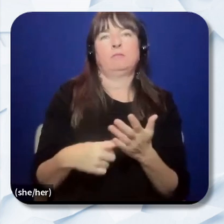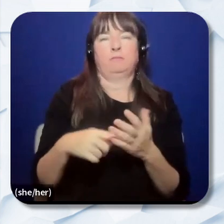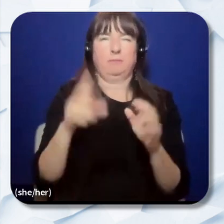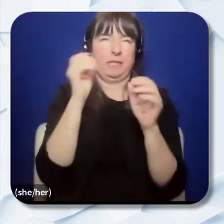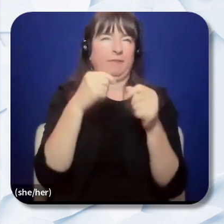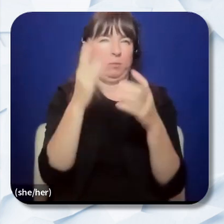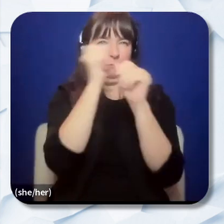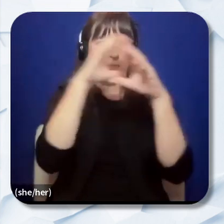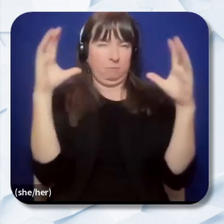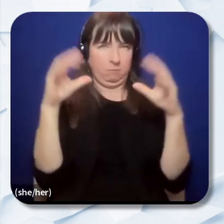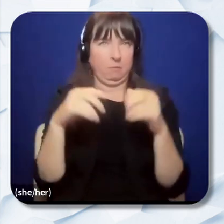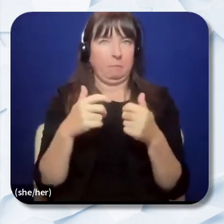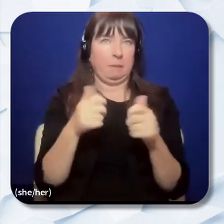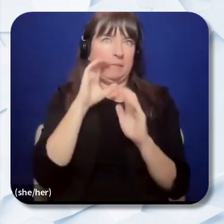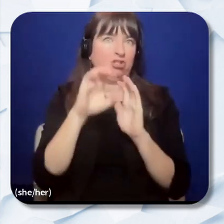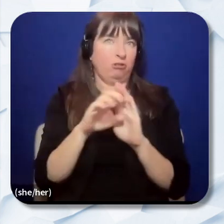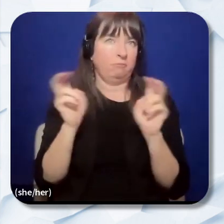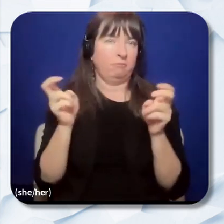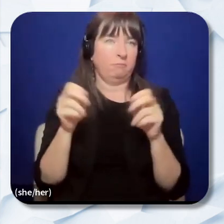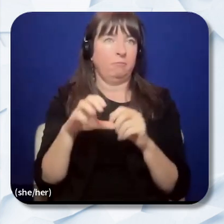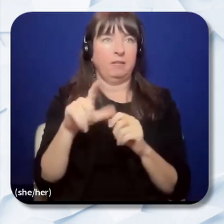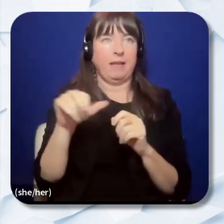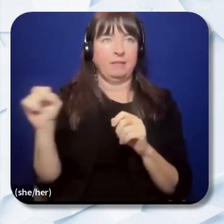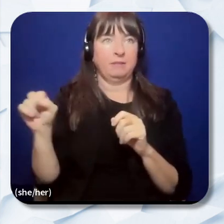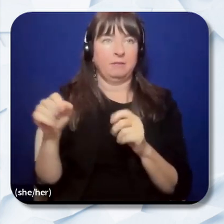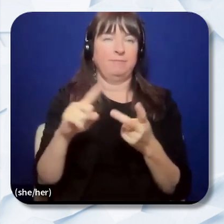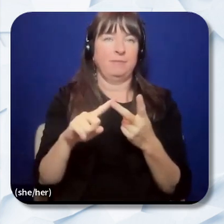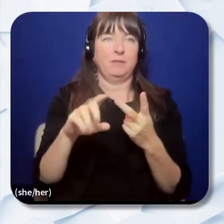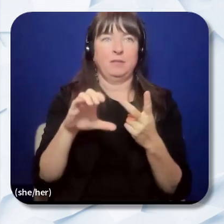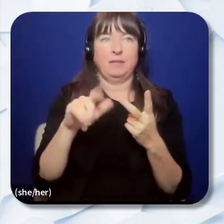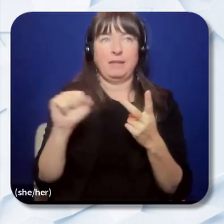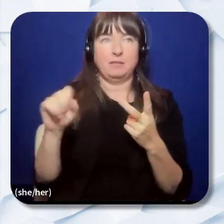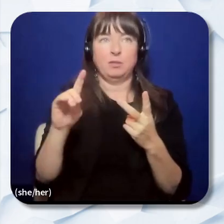about the big picture of the system of CLASS. We'll talk about CLASS domains and dimensions.